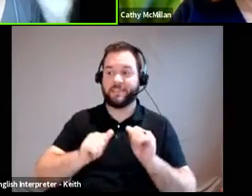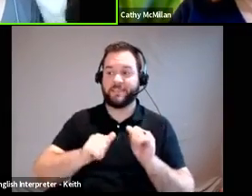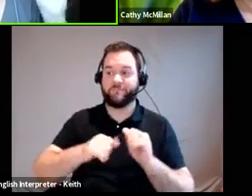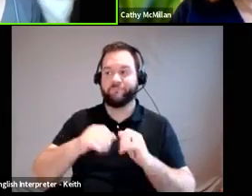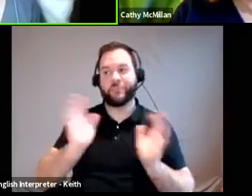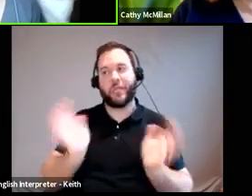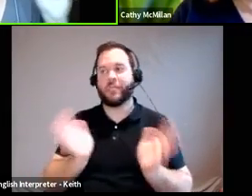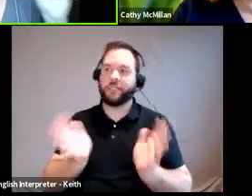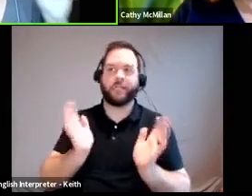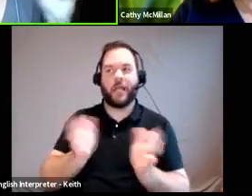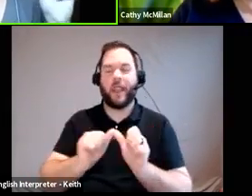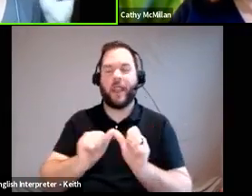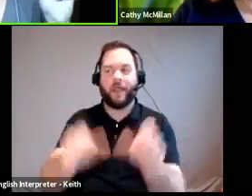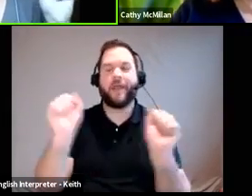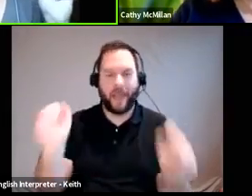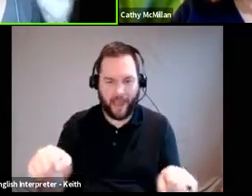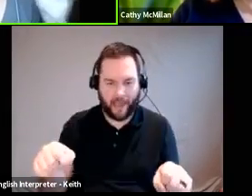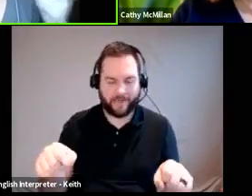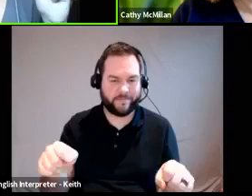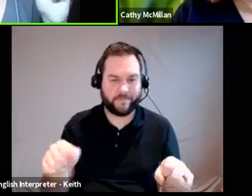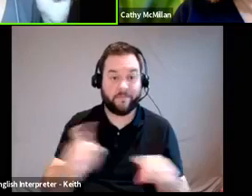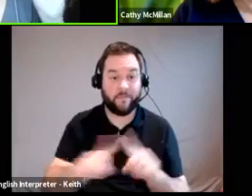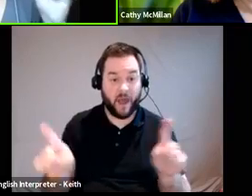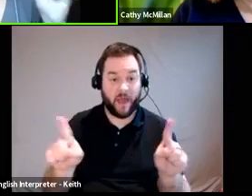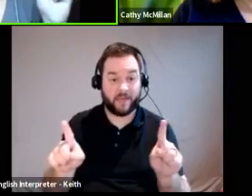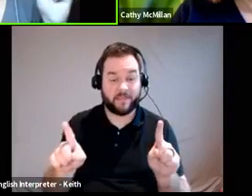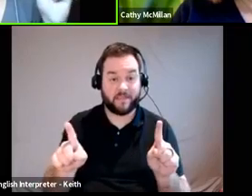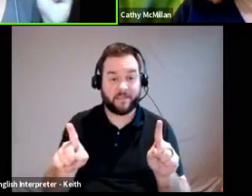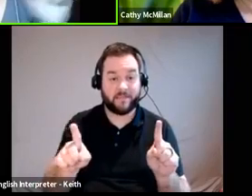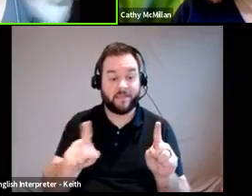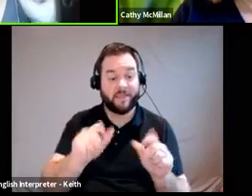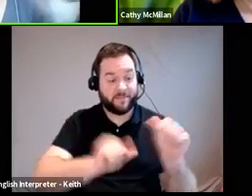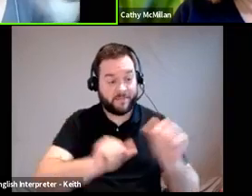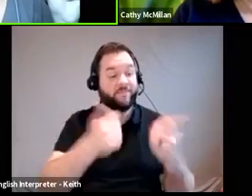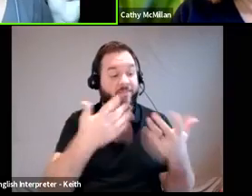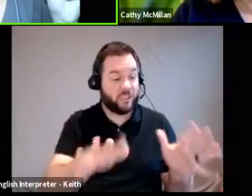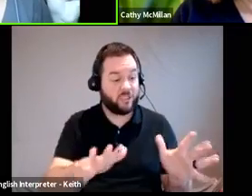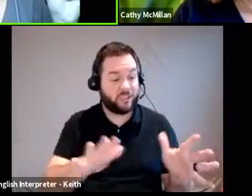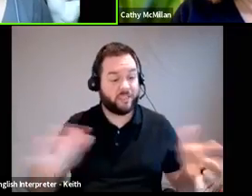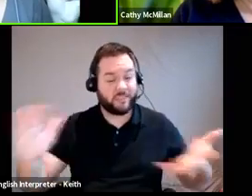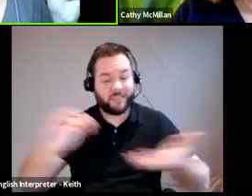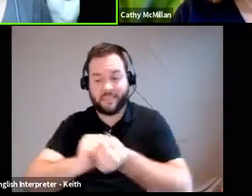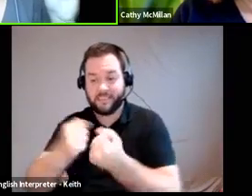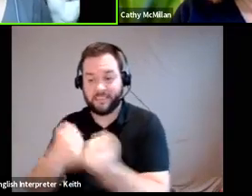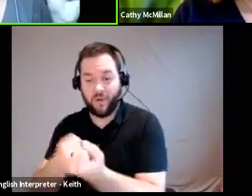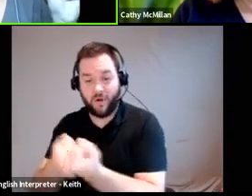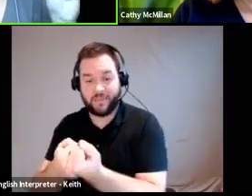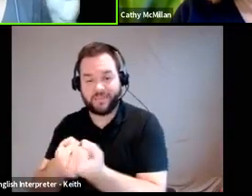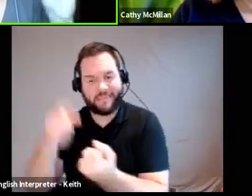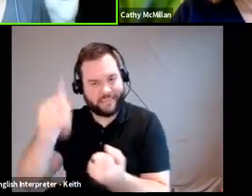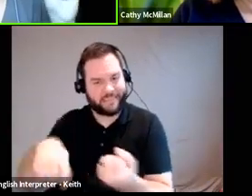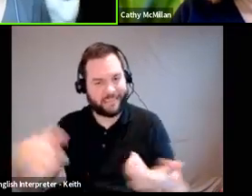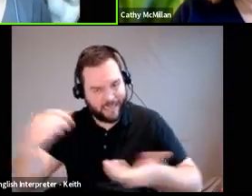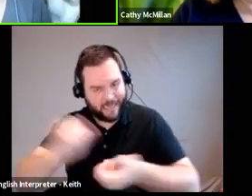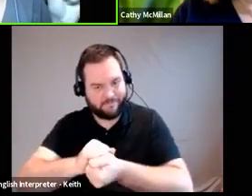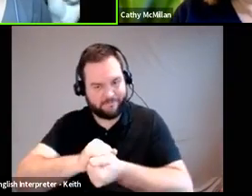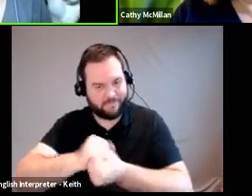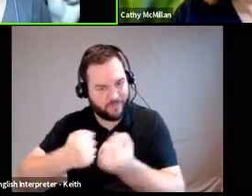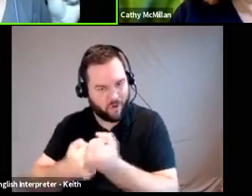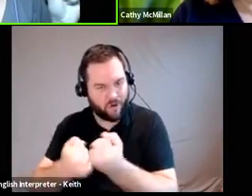assessments we can talk about early assessments, all we want. But if we don't make sure that it's a if we don't make sure that it's attached to supports now. Nothing's going to change at this